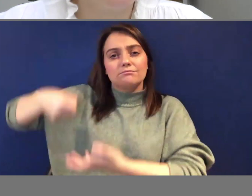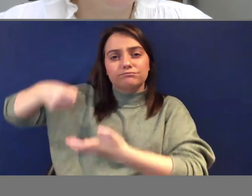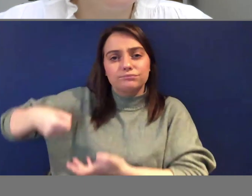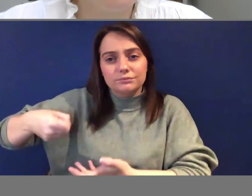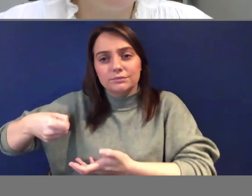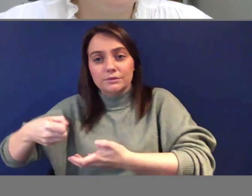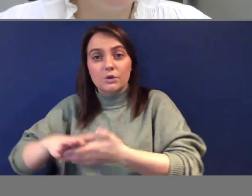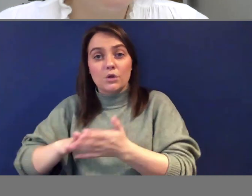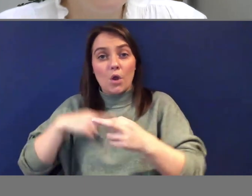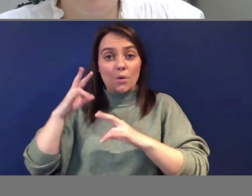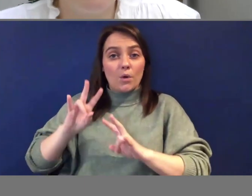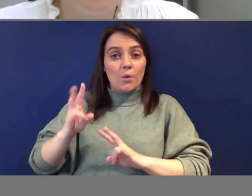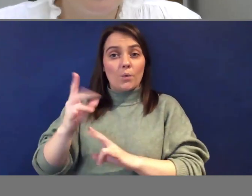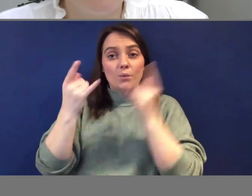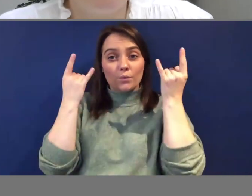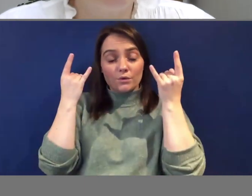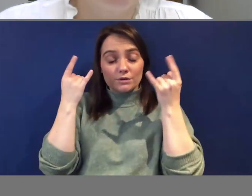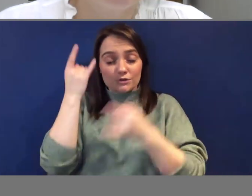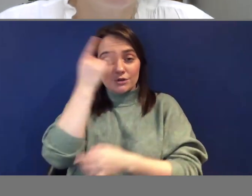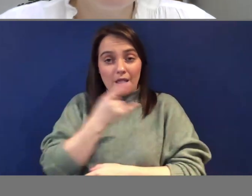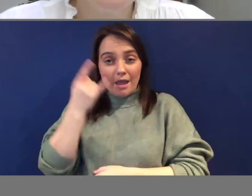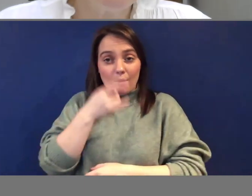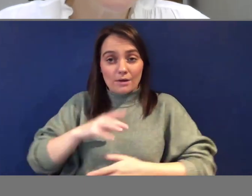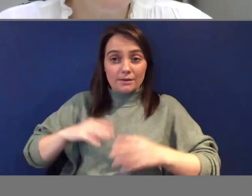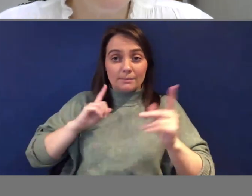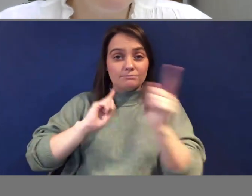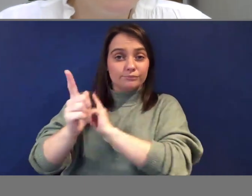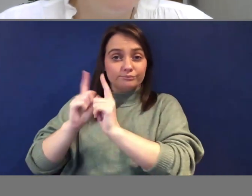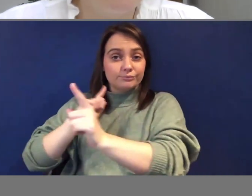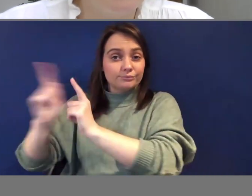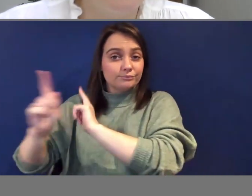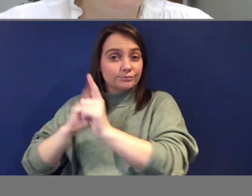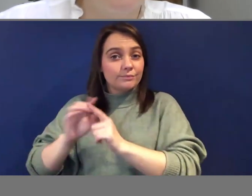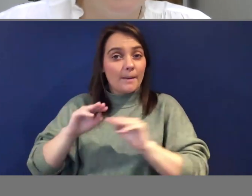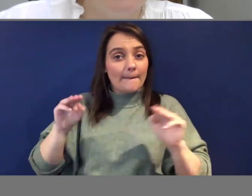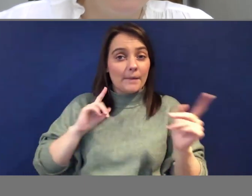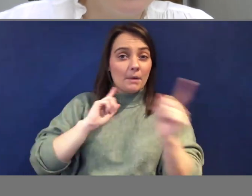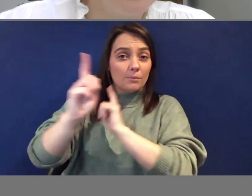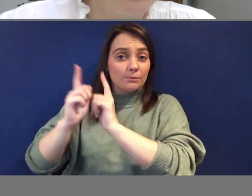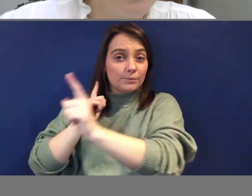Hour doing the same thing there'd be lots of people pushing off you or bouncing off you as well so to consider